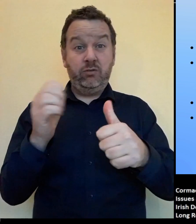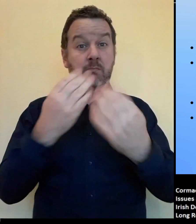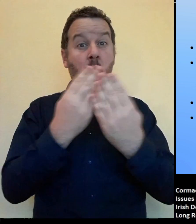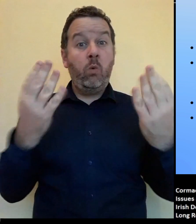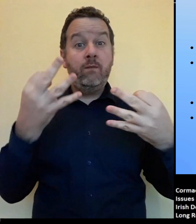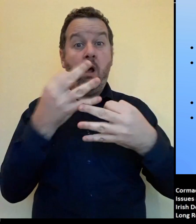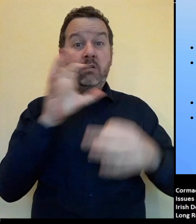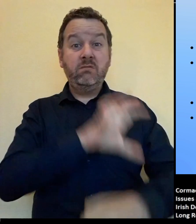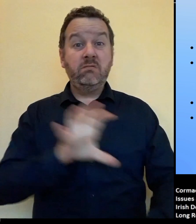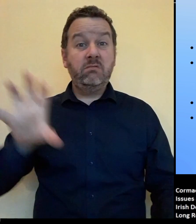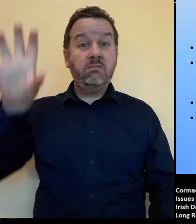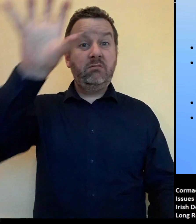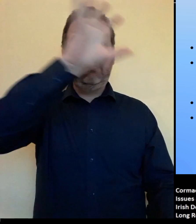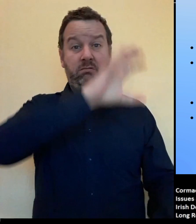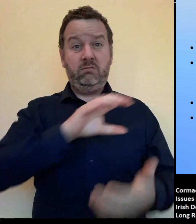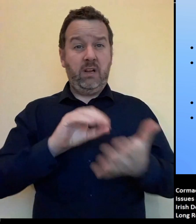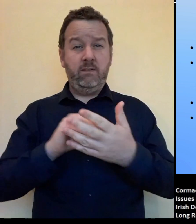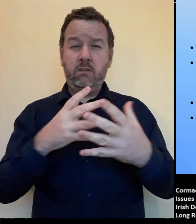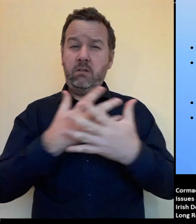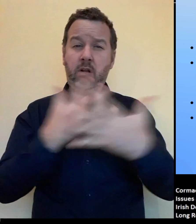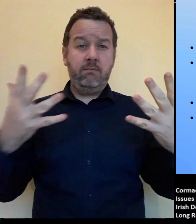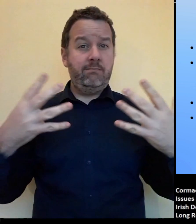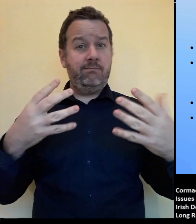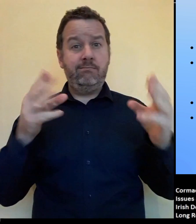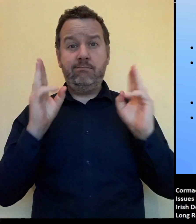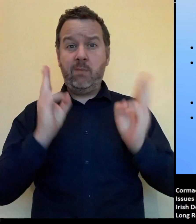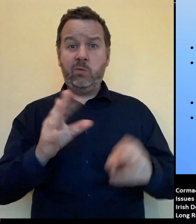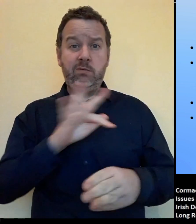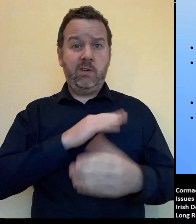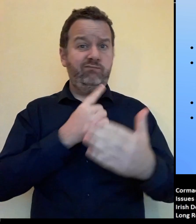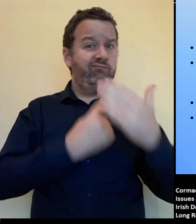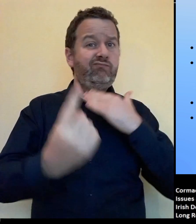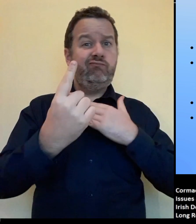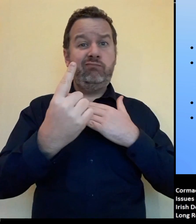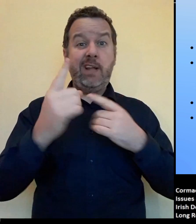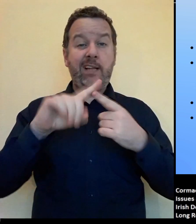with each local board exercising a great deal of autonomy, often clashing